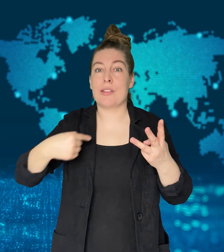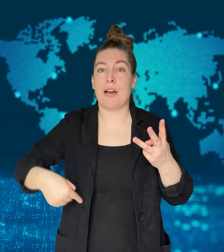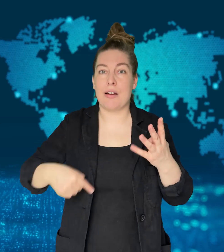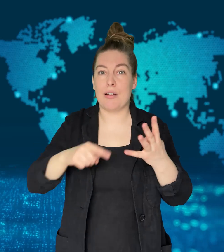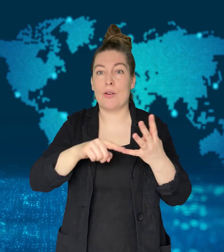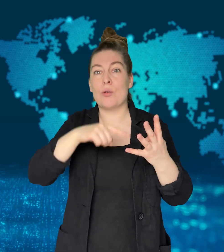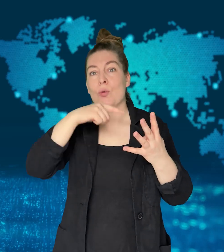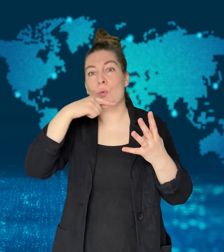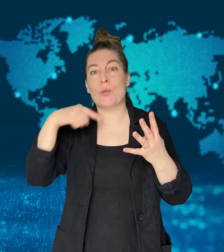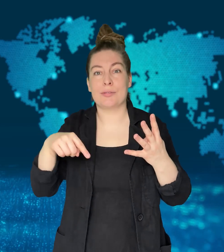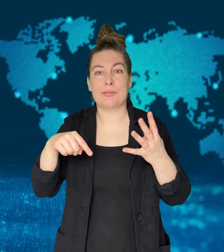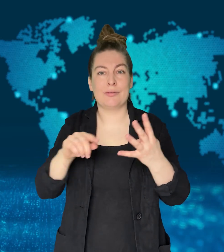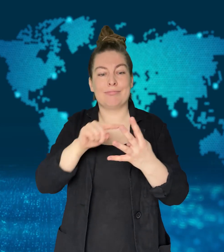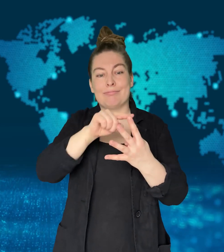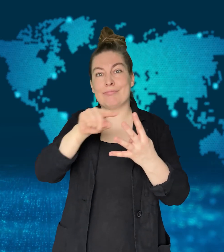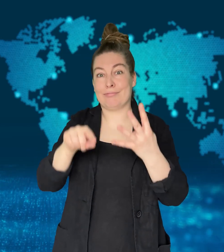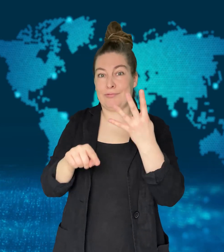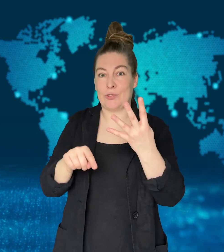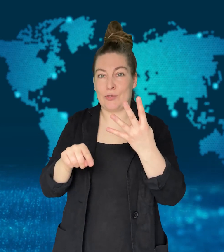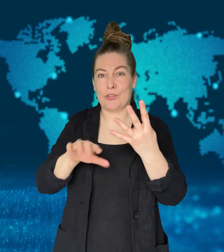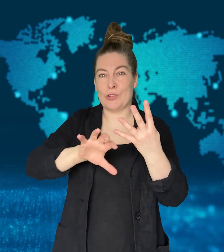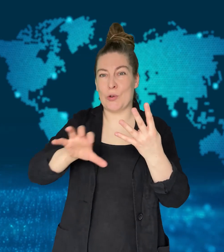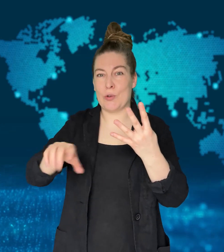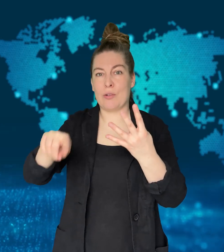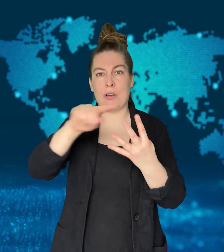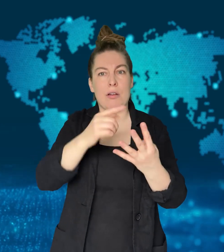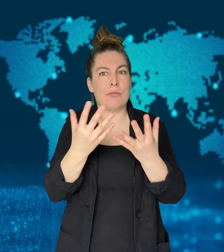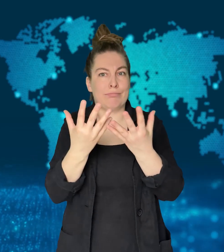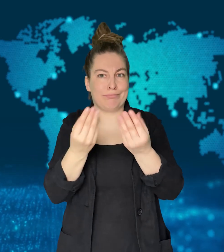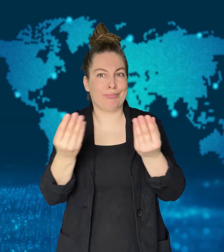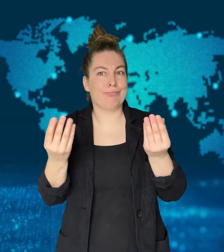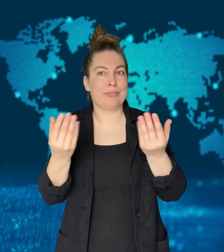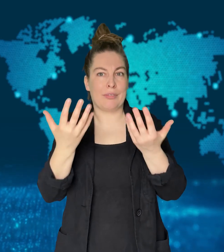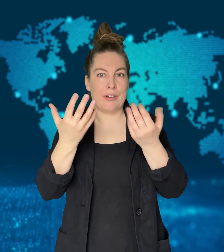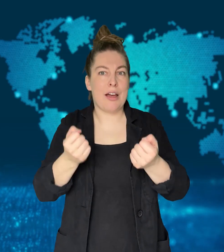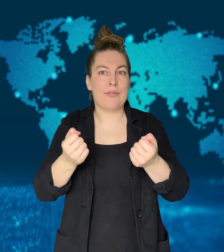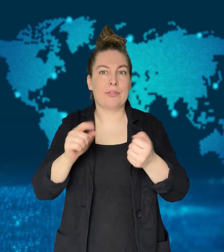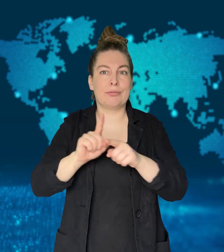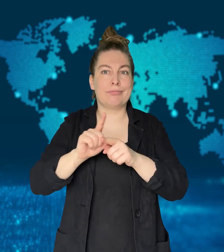The US, India, China, and Russia have